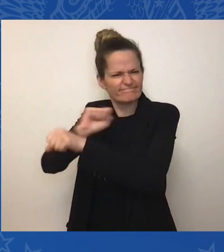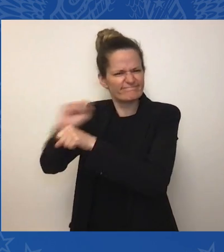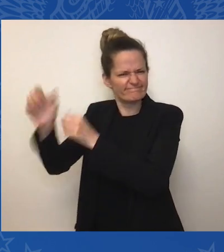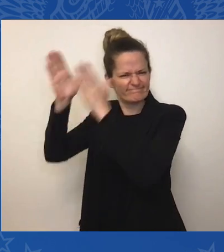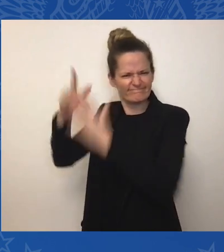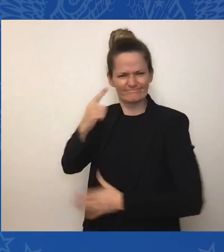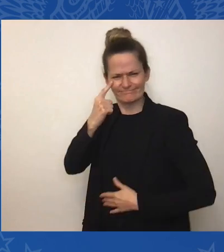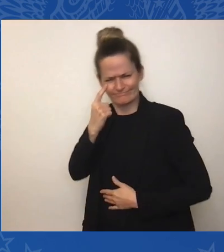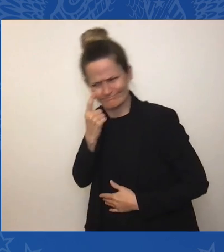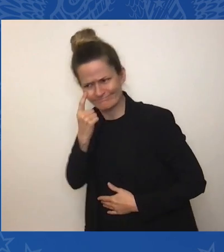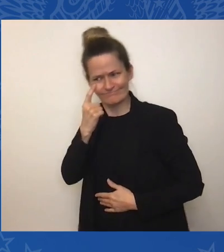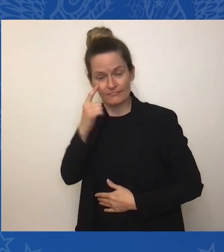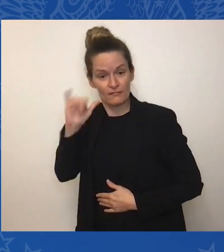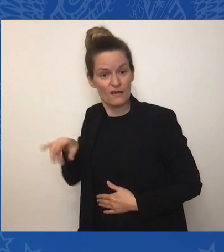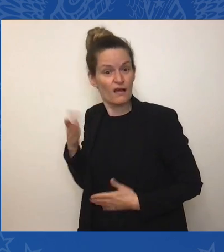literally even to the White House.